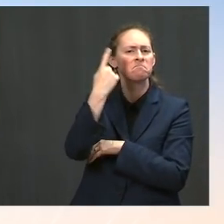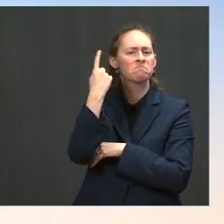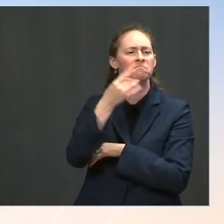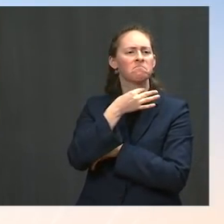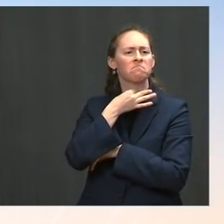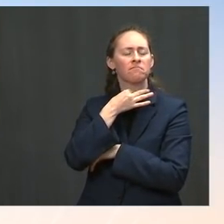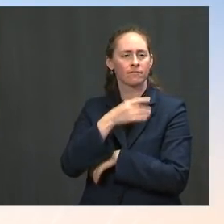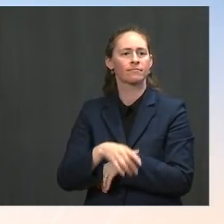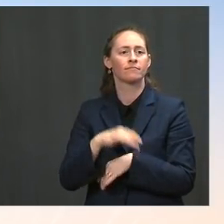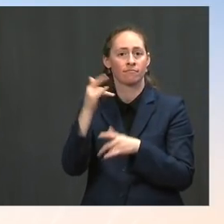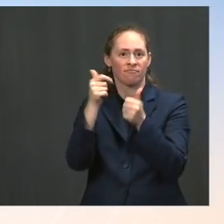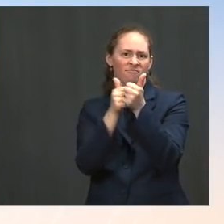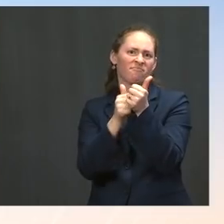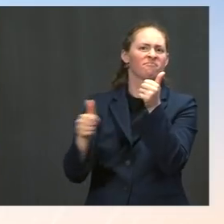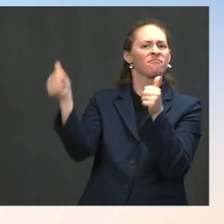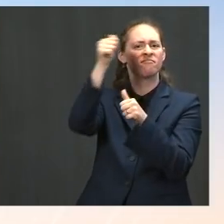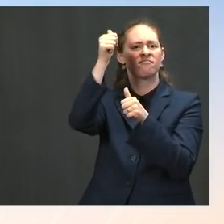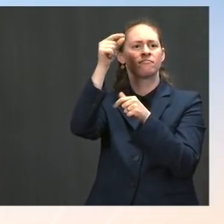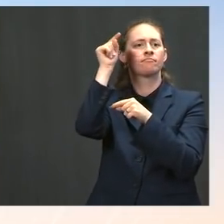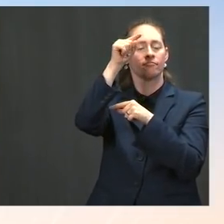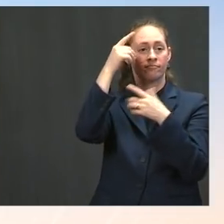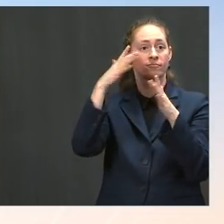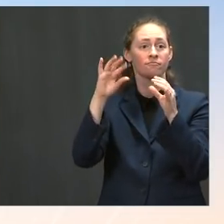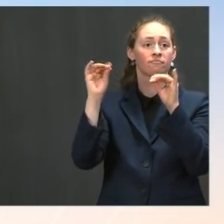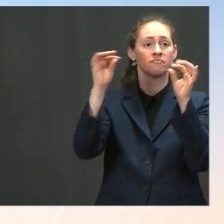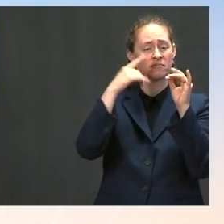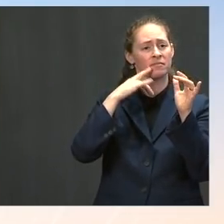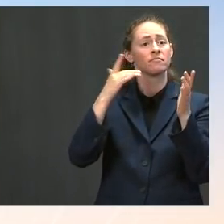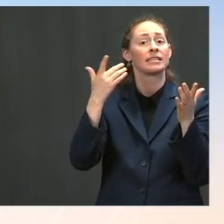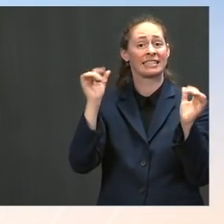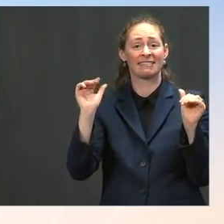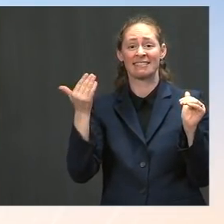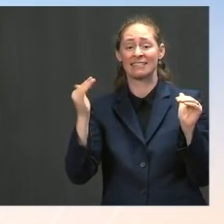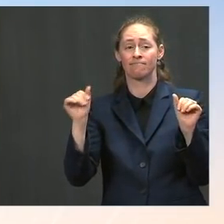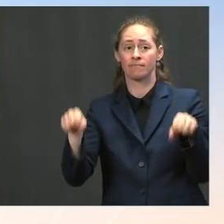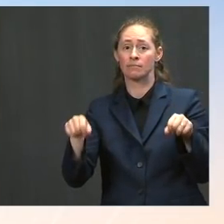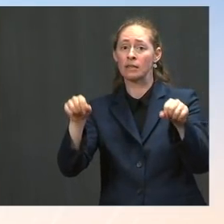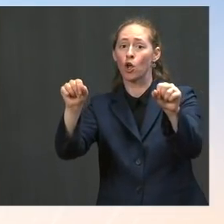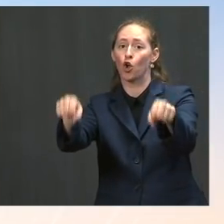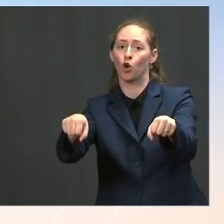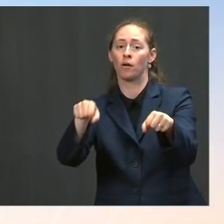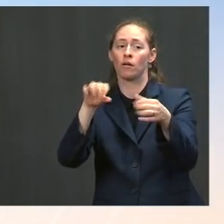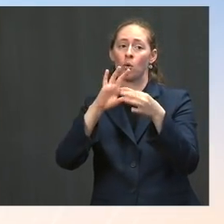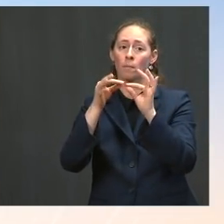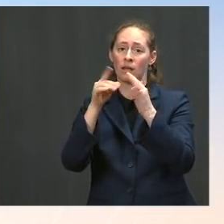that the Games could still get canceled at the 11th hour, and we know that the First Lady is --